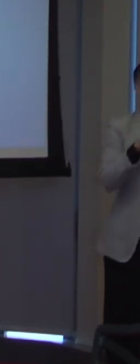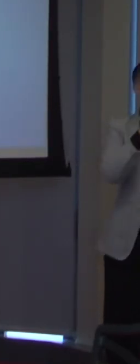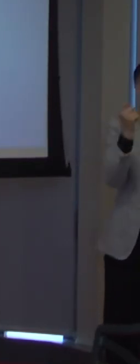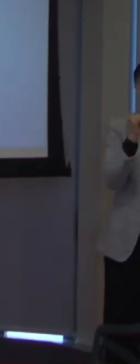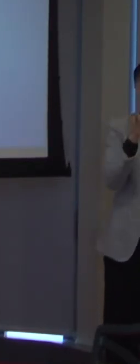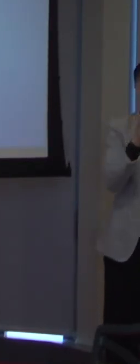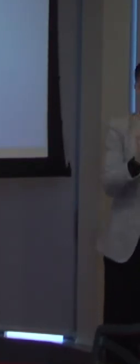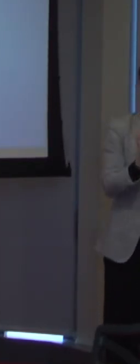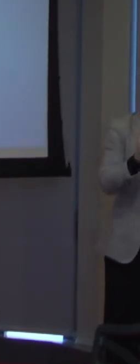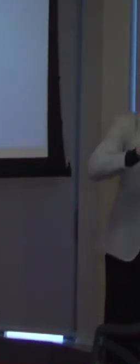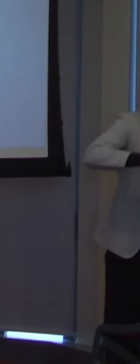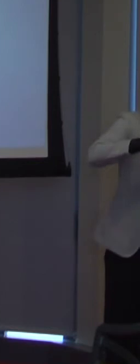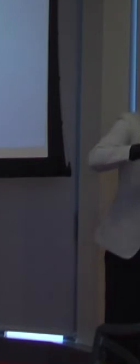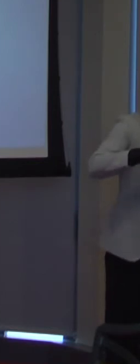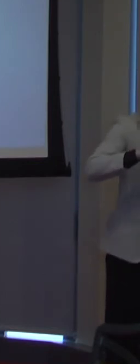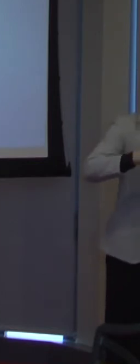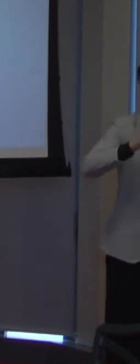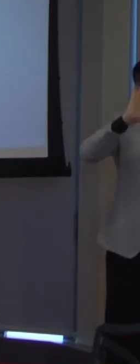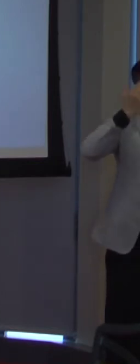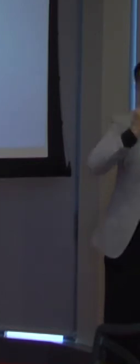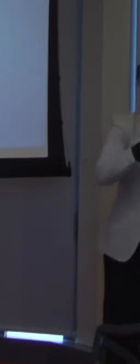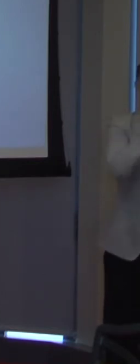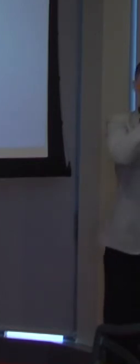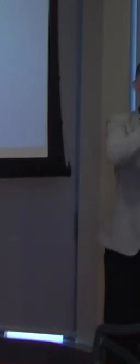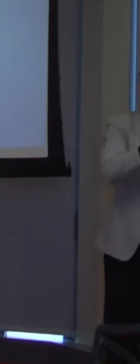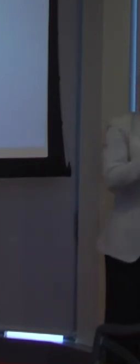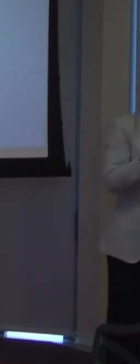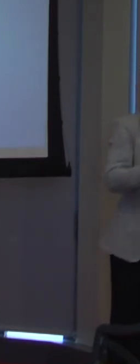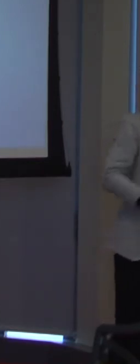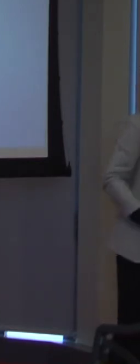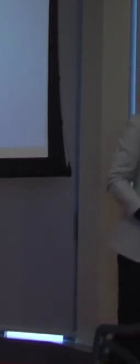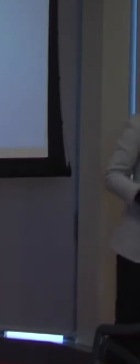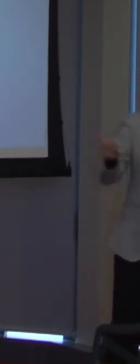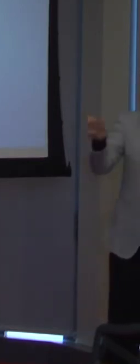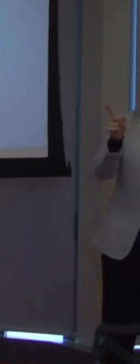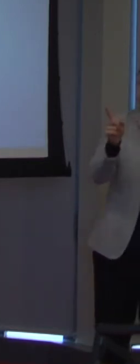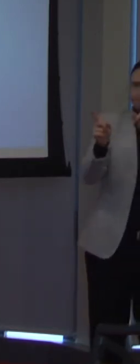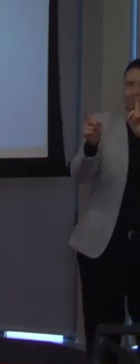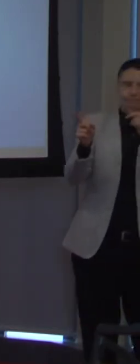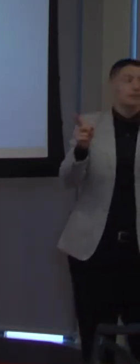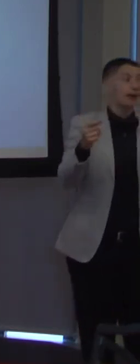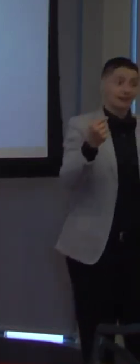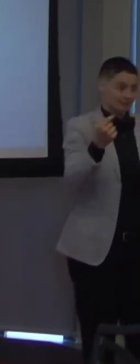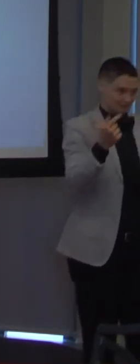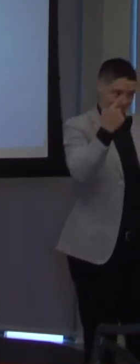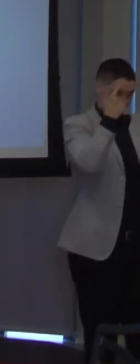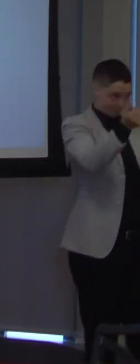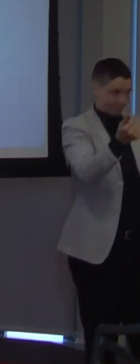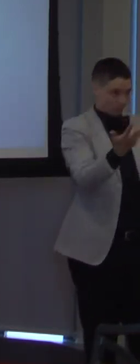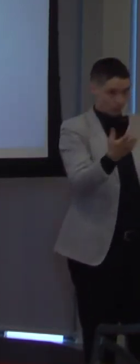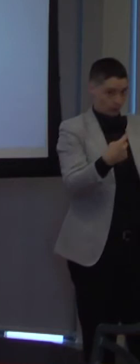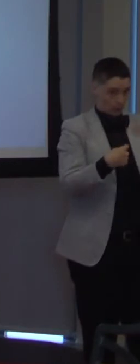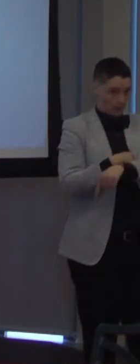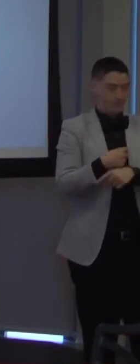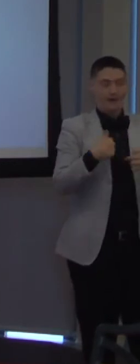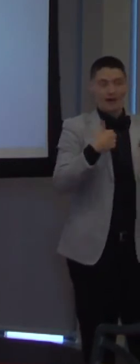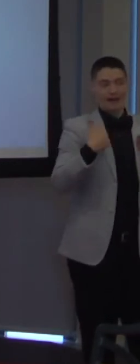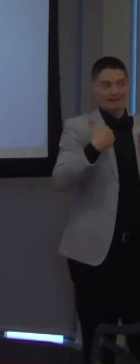I like to play with both. (Attendee and Instructor chuckle) (mumbles) But actually, if I guys would like to come up, I will give safety glasses if you guys kind of want to